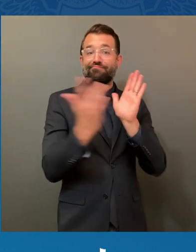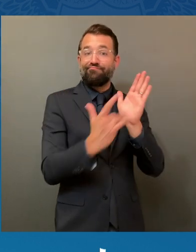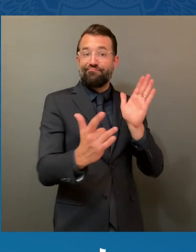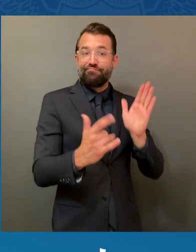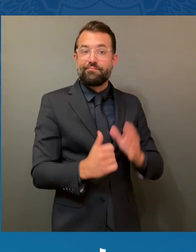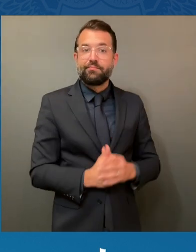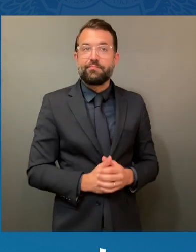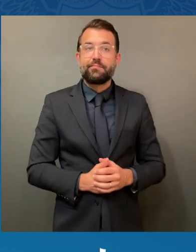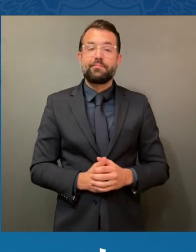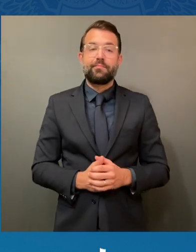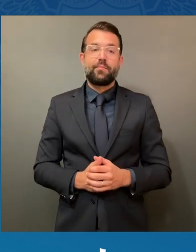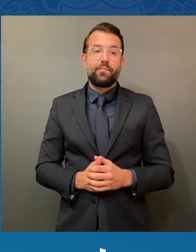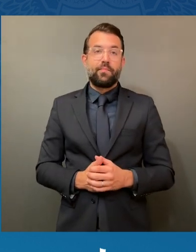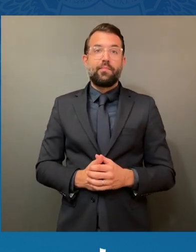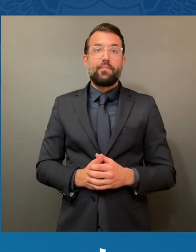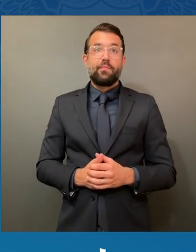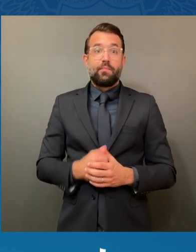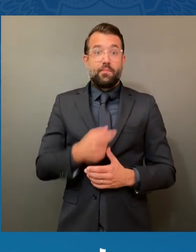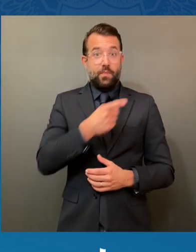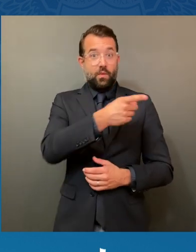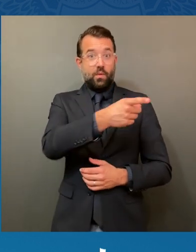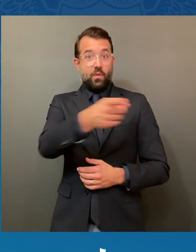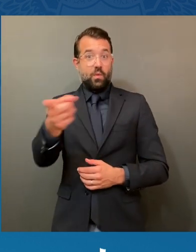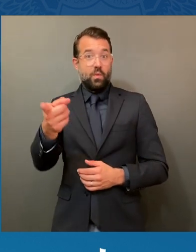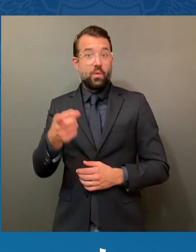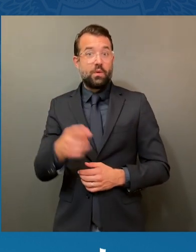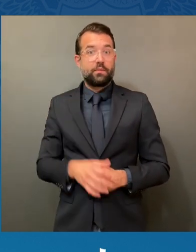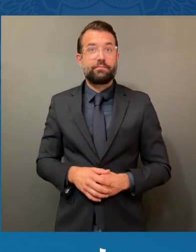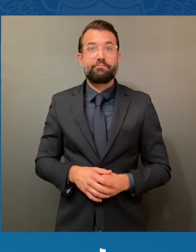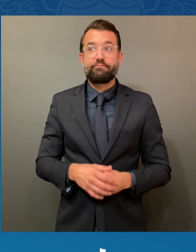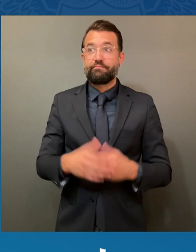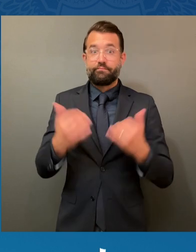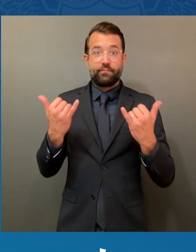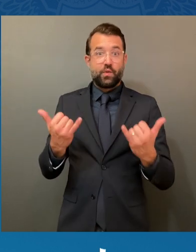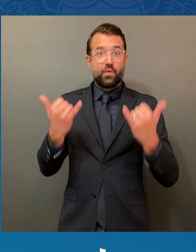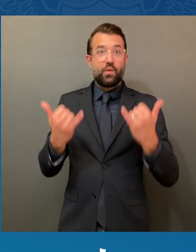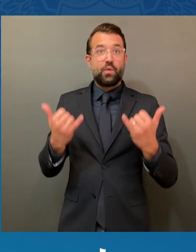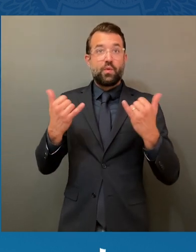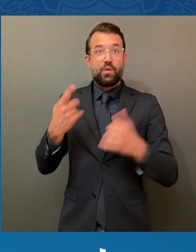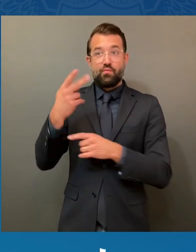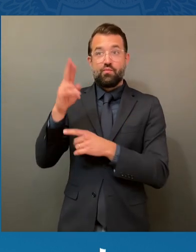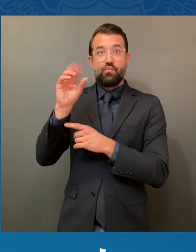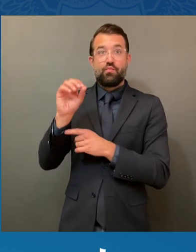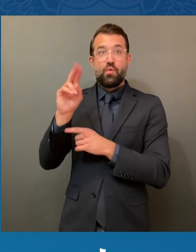You all are convening attorneys to provide pro-bono in your states --